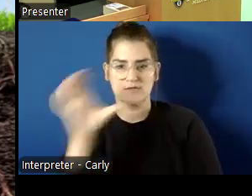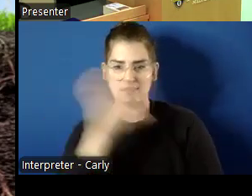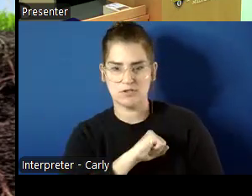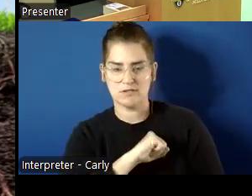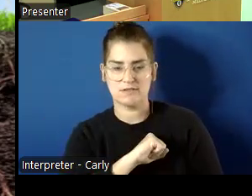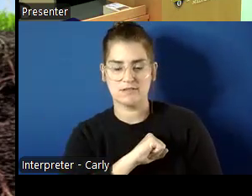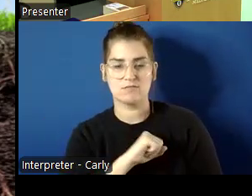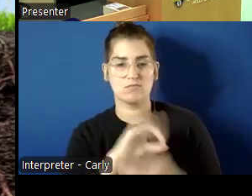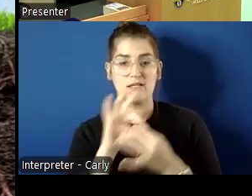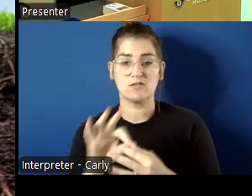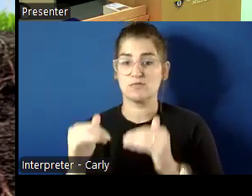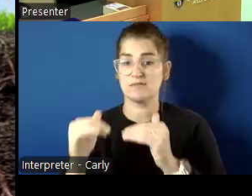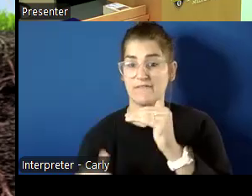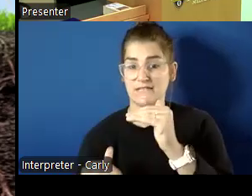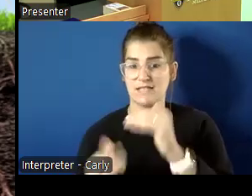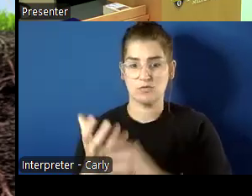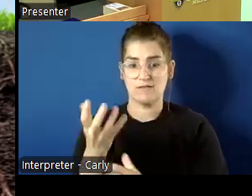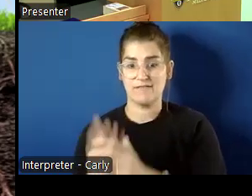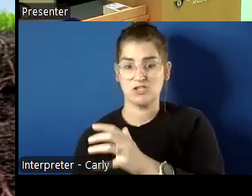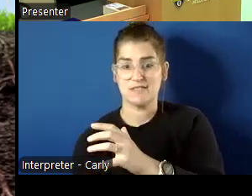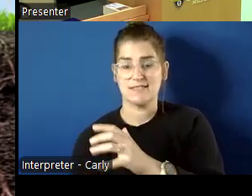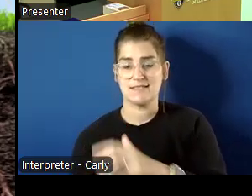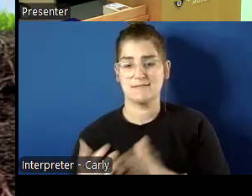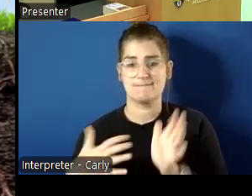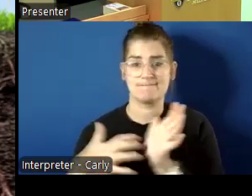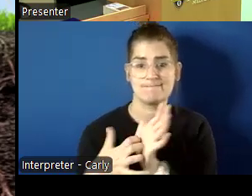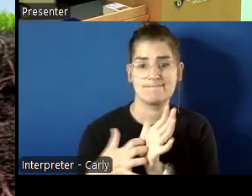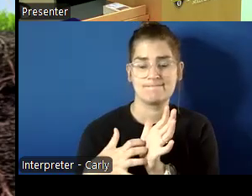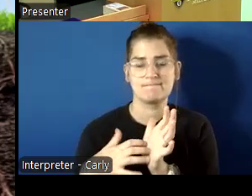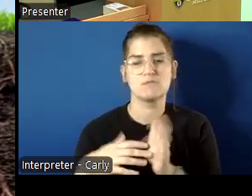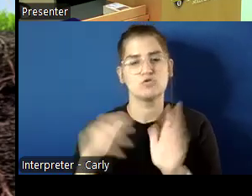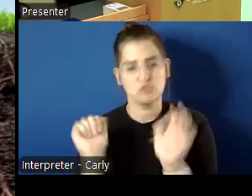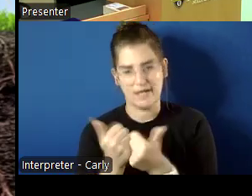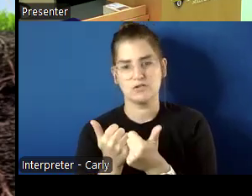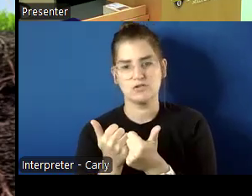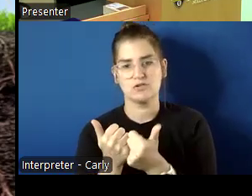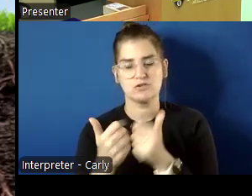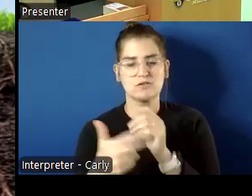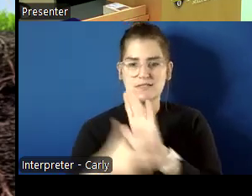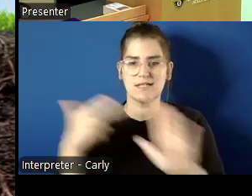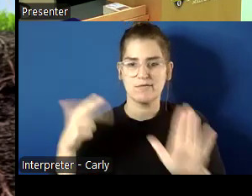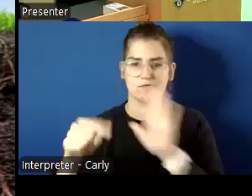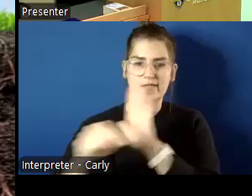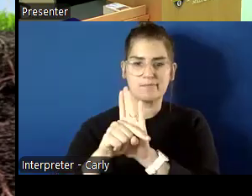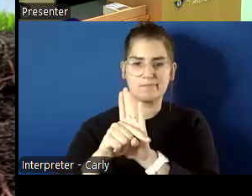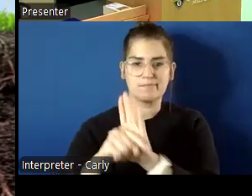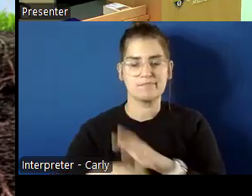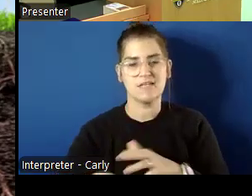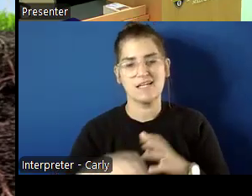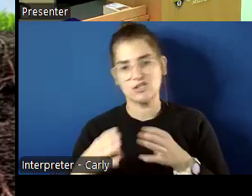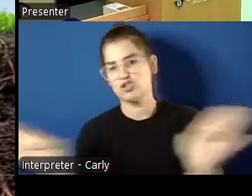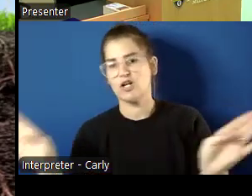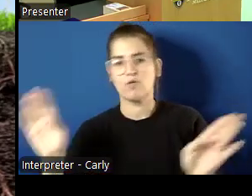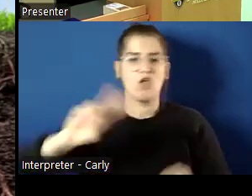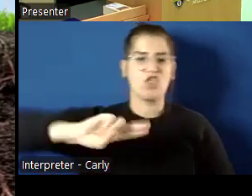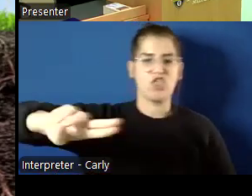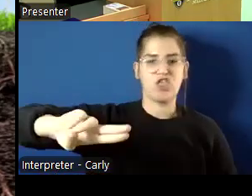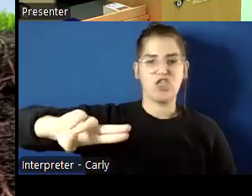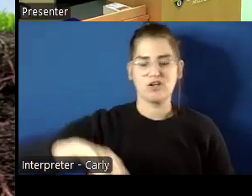deficiencies that are inherent, where we challenge stereotypes and generalizations. As providers,